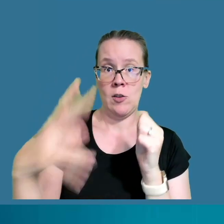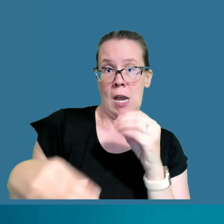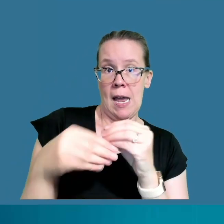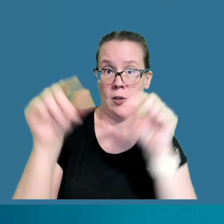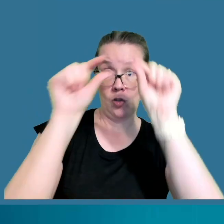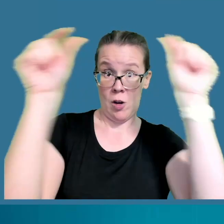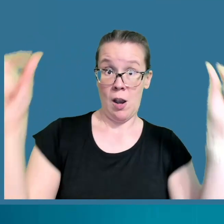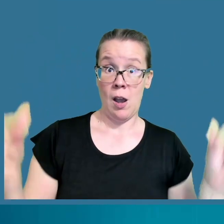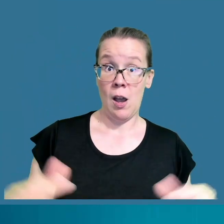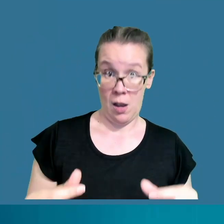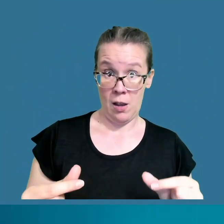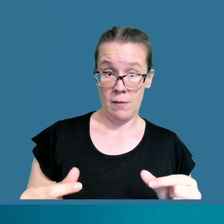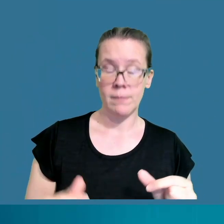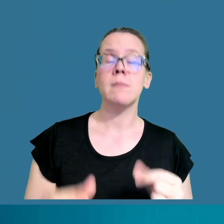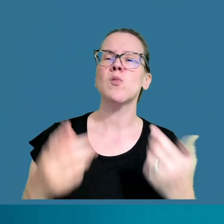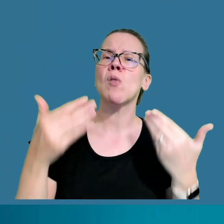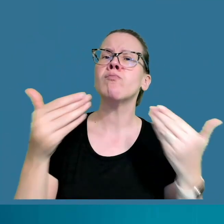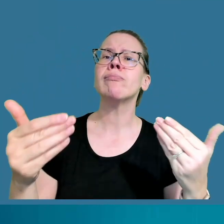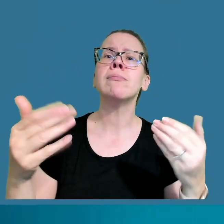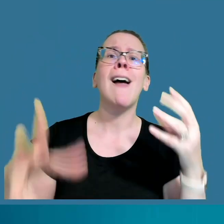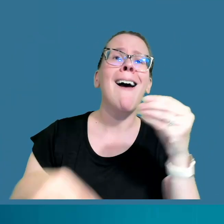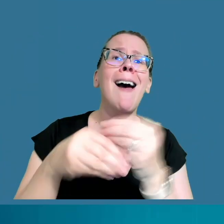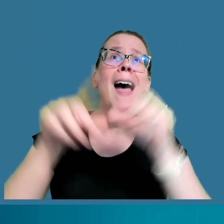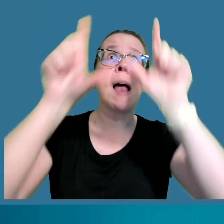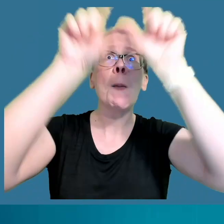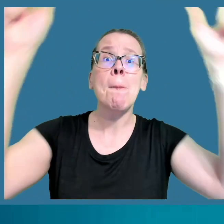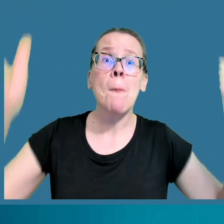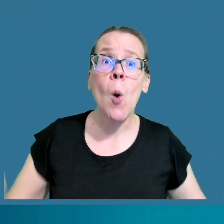stopped right at the edge of the line that the pattern designer has drawn,